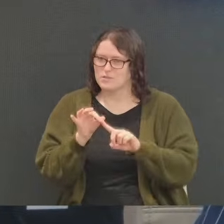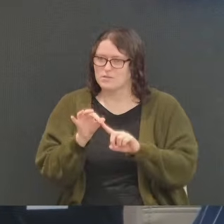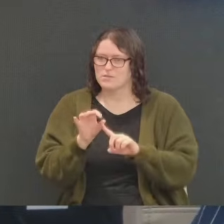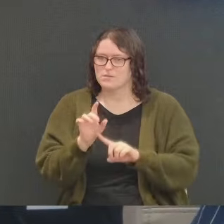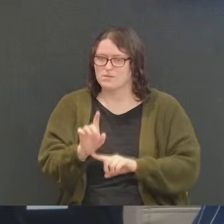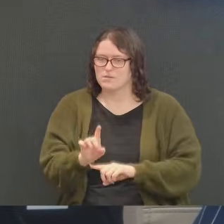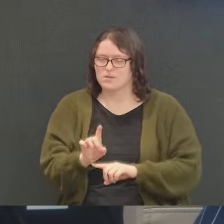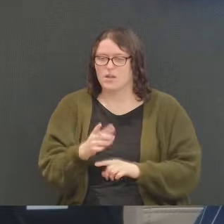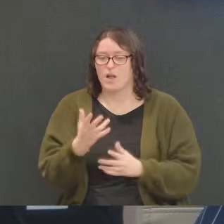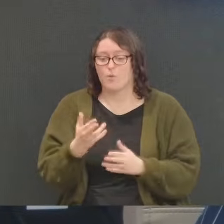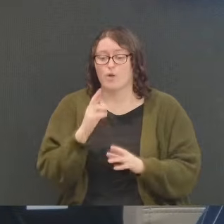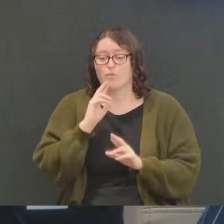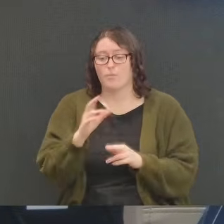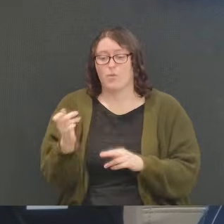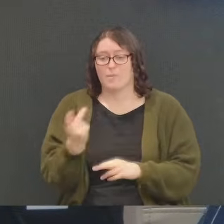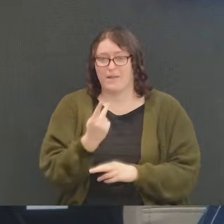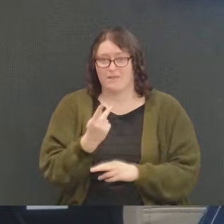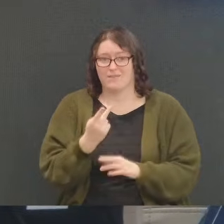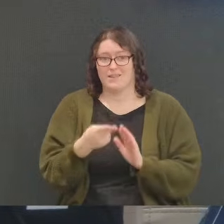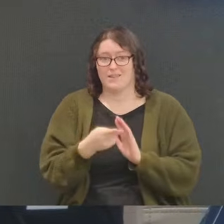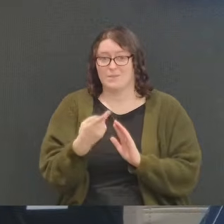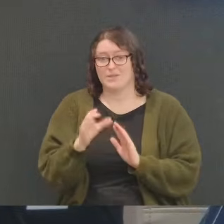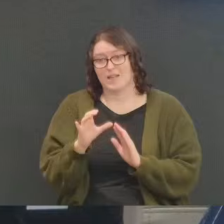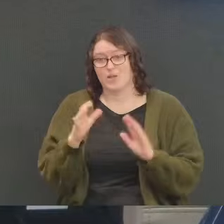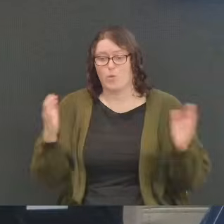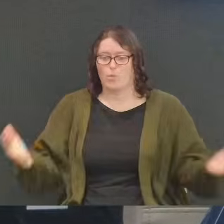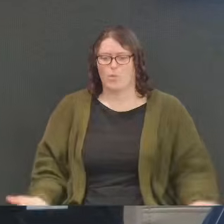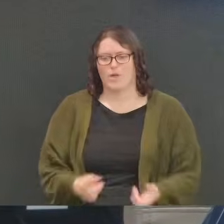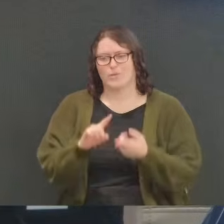back. Could Hamilton County be on there? Welcome to Hamilton County. Because they're gonna have a